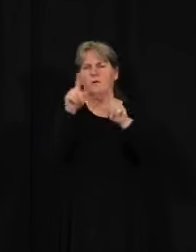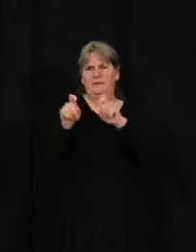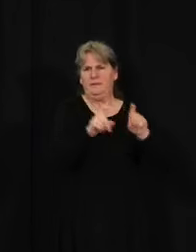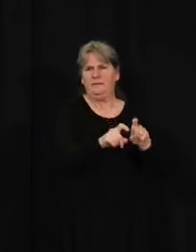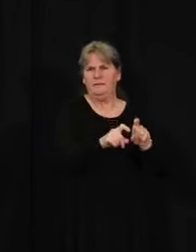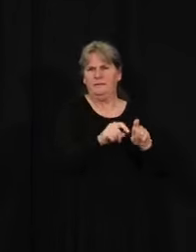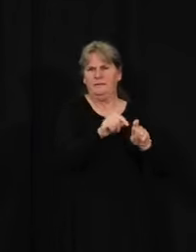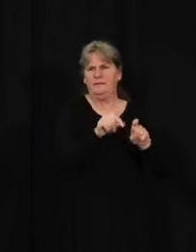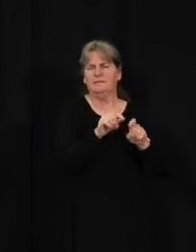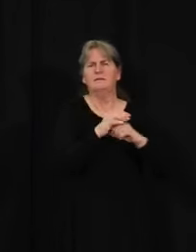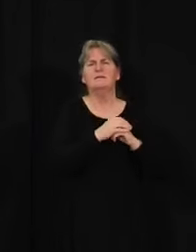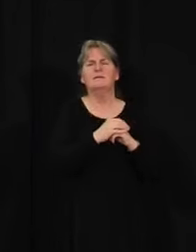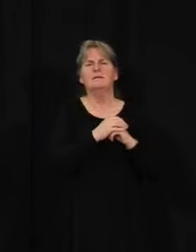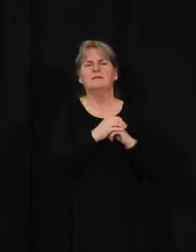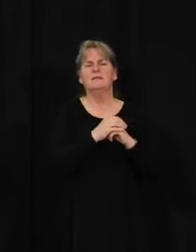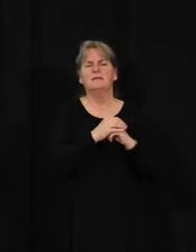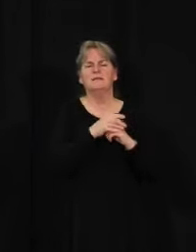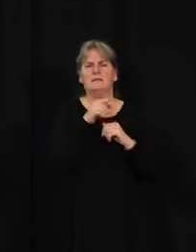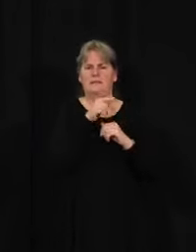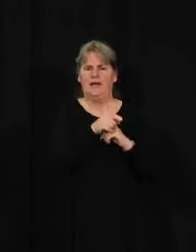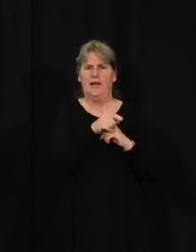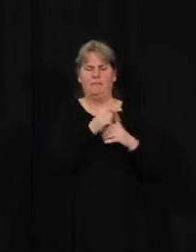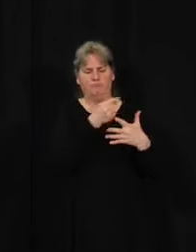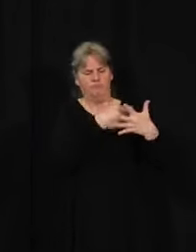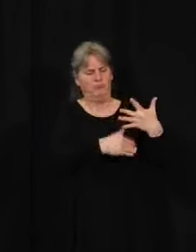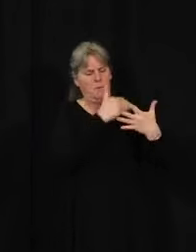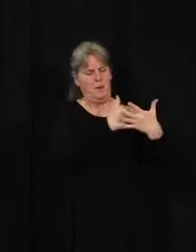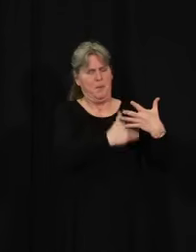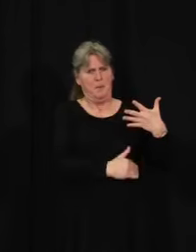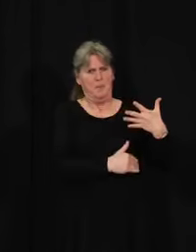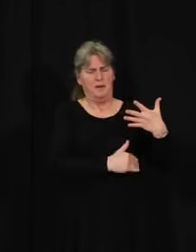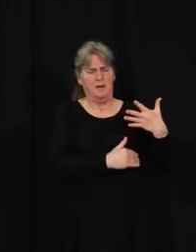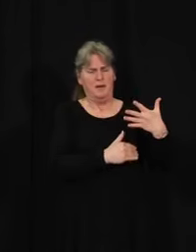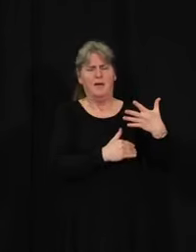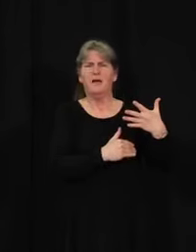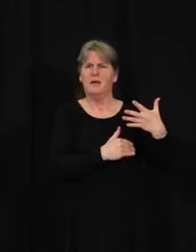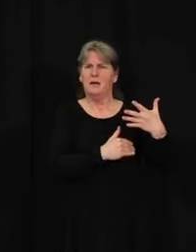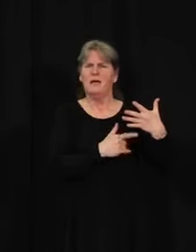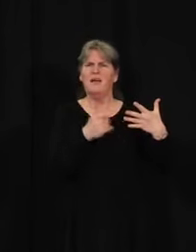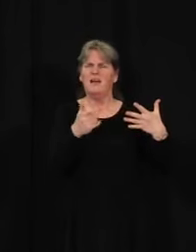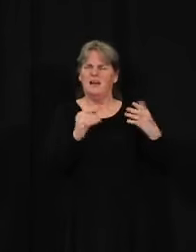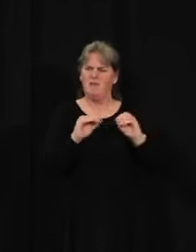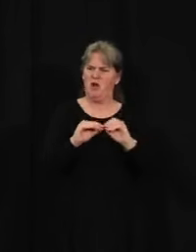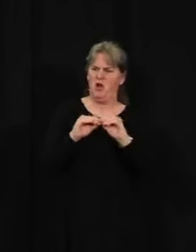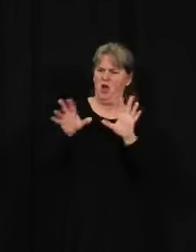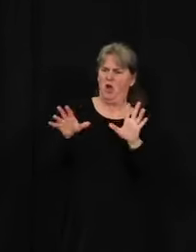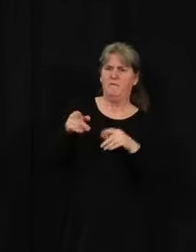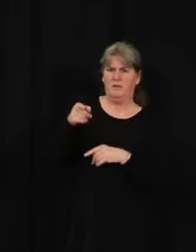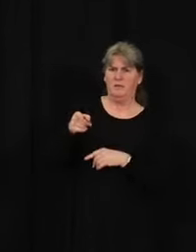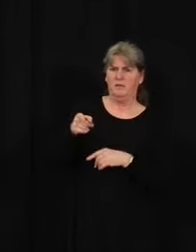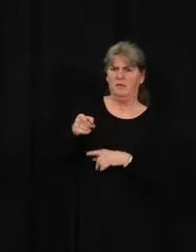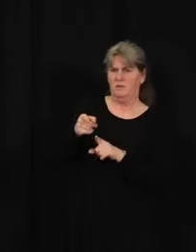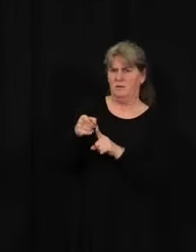onset of something that is not otherwise explainable or obvious. If it is pretty obvious to you,